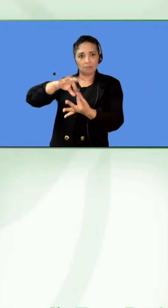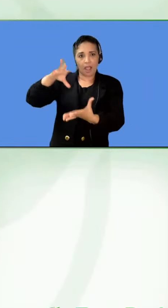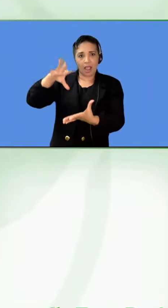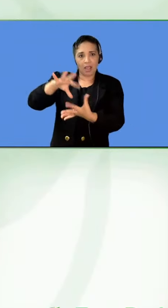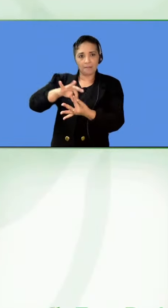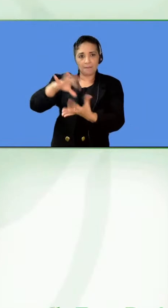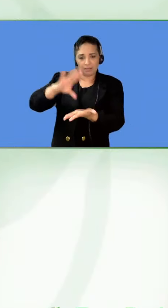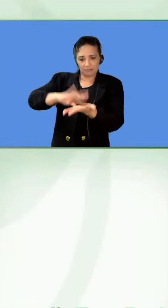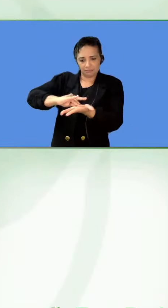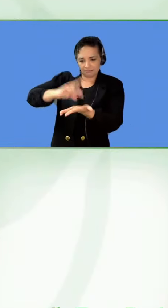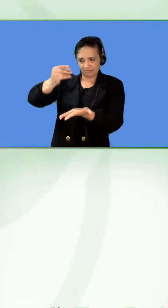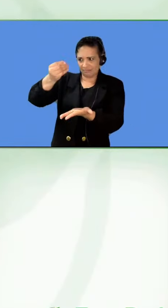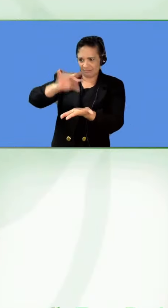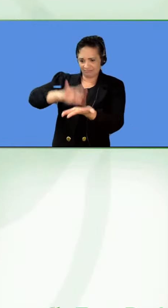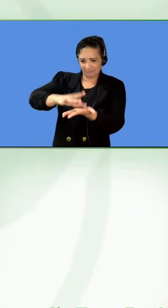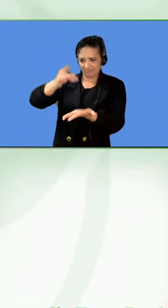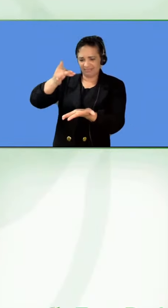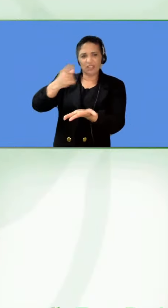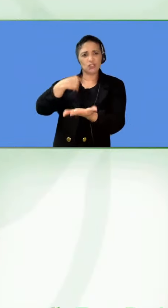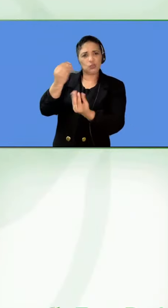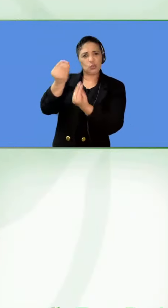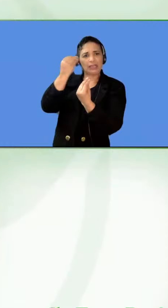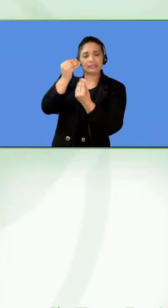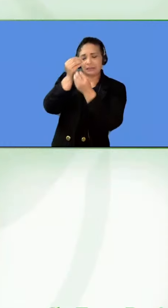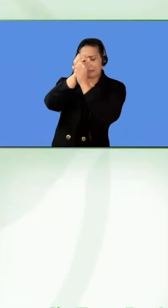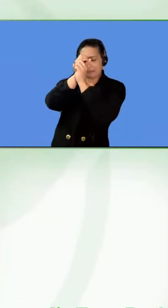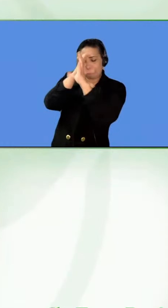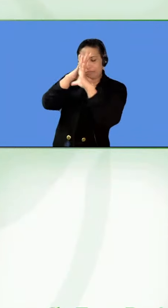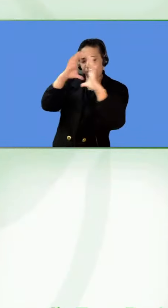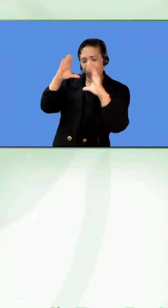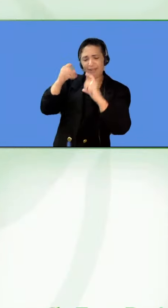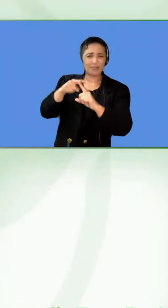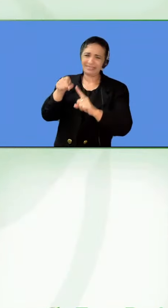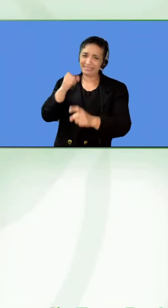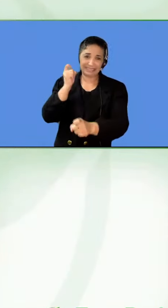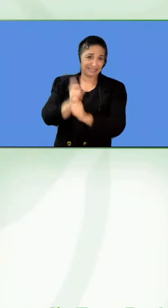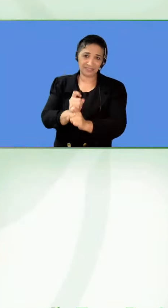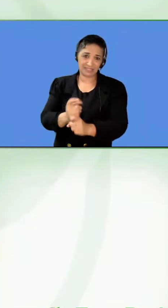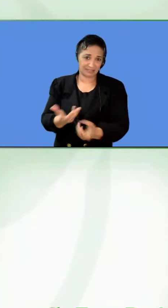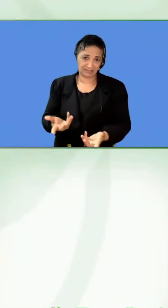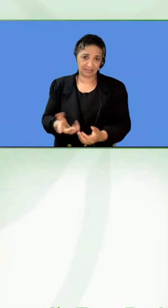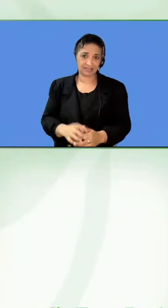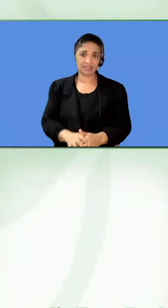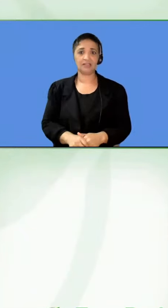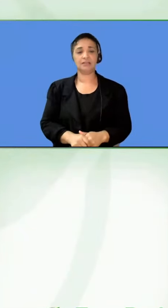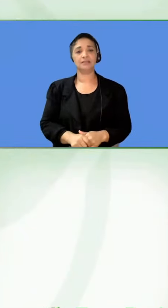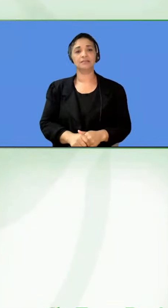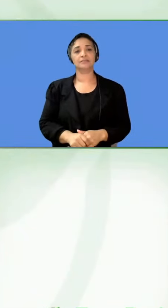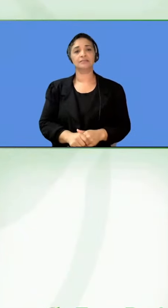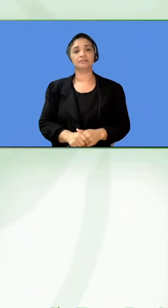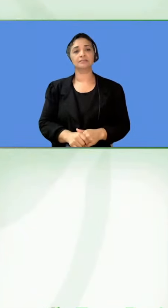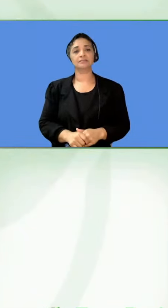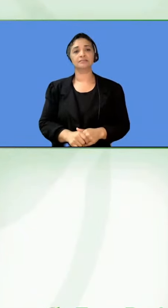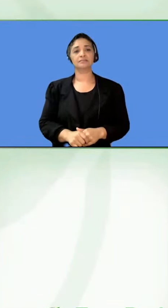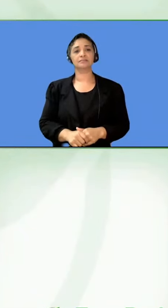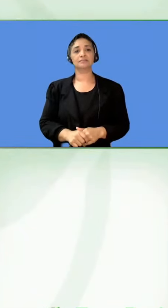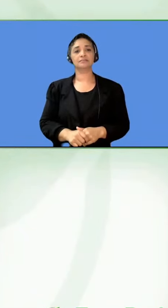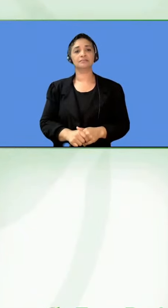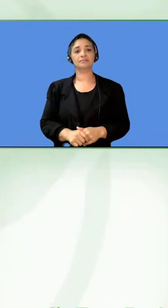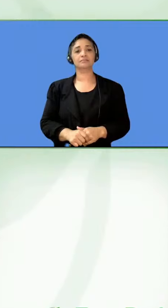So yes, they are very difficult. One question to the audience before we close the session.